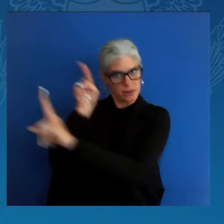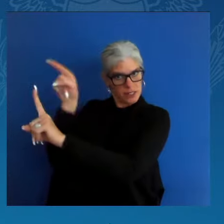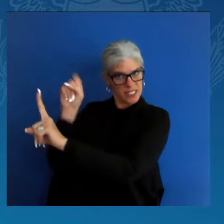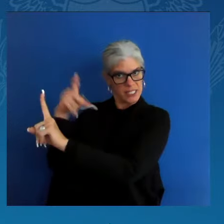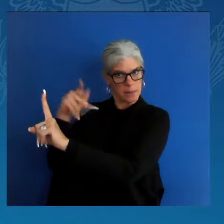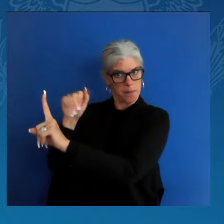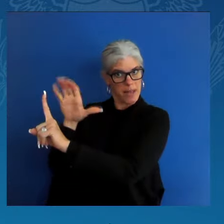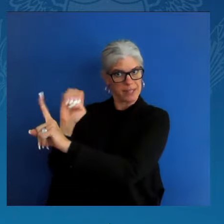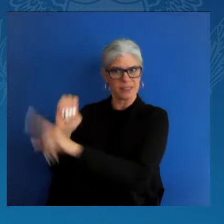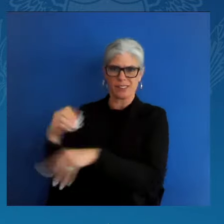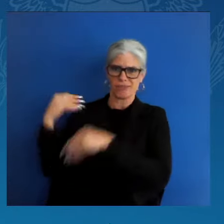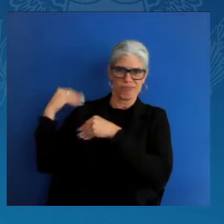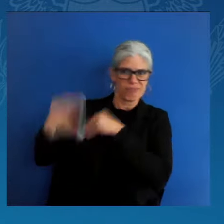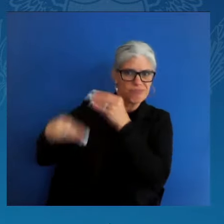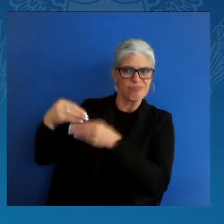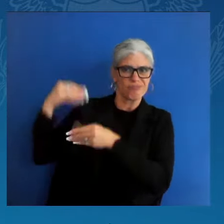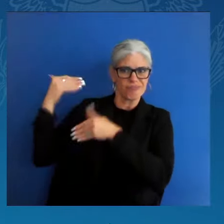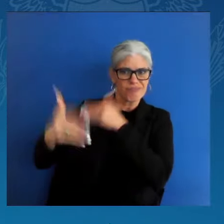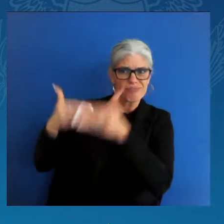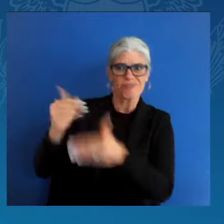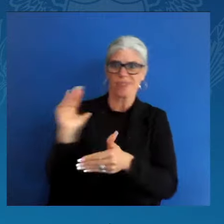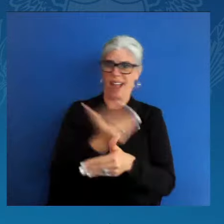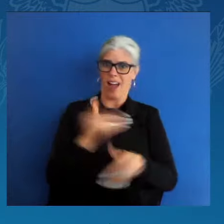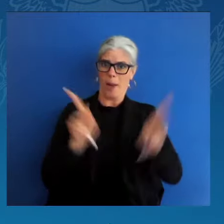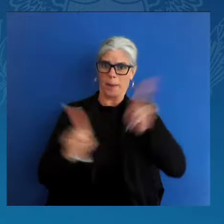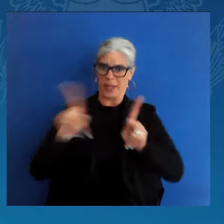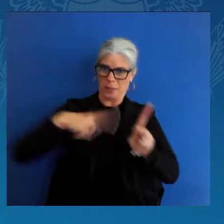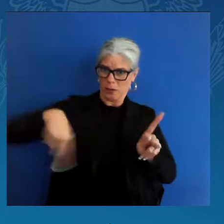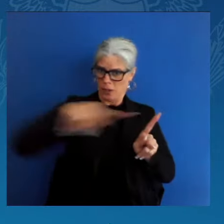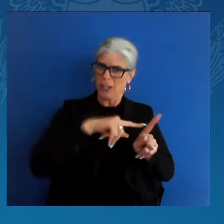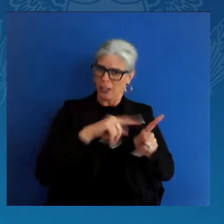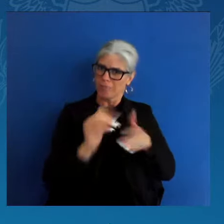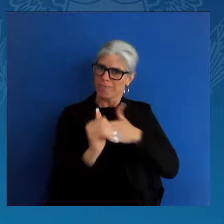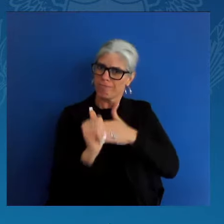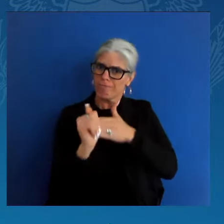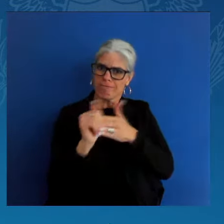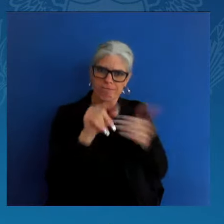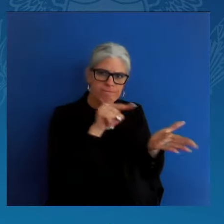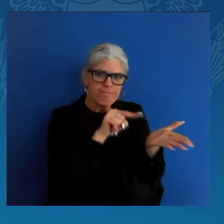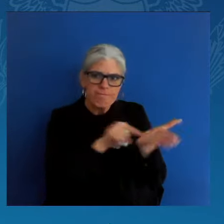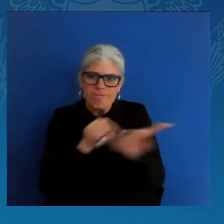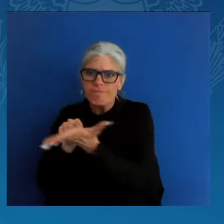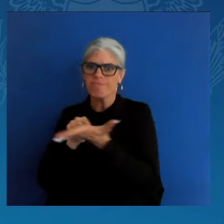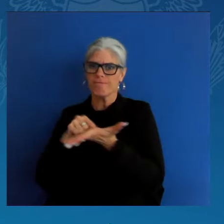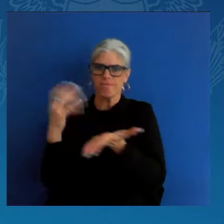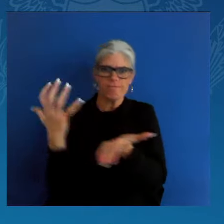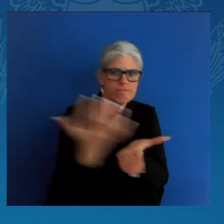And in the coming years, one of the primary ways we will continue to extend that leadership